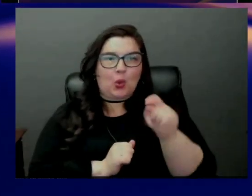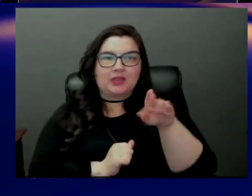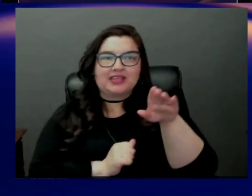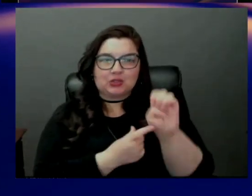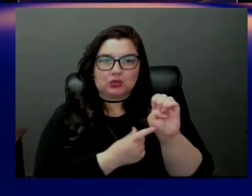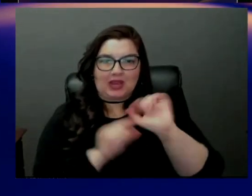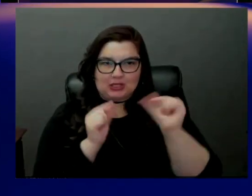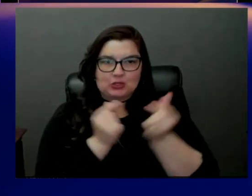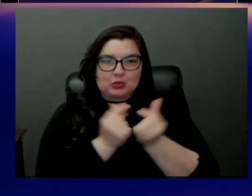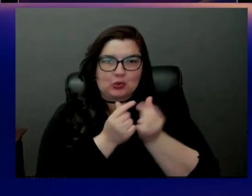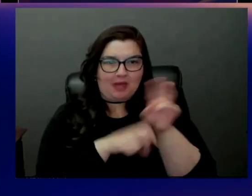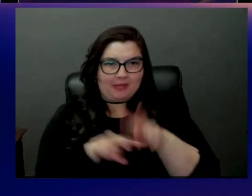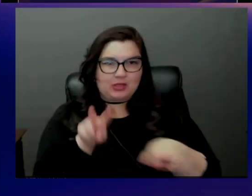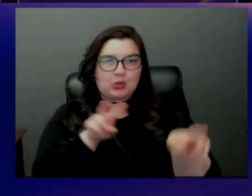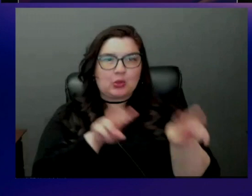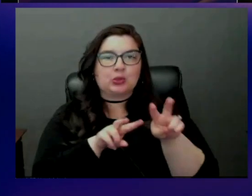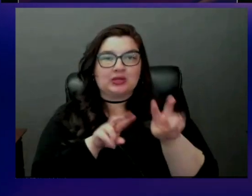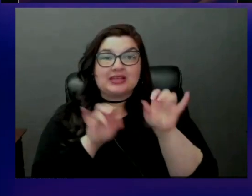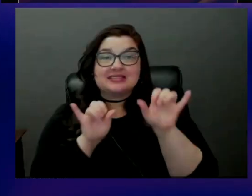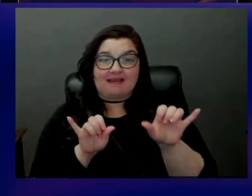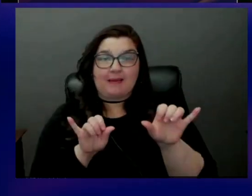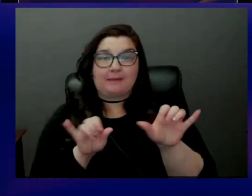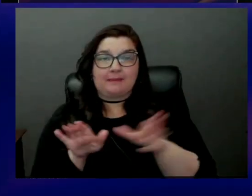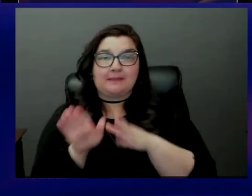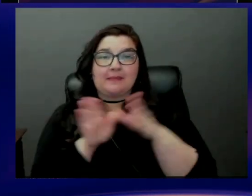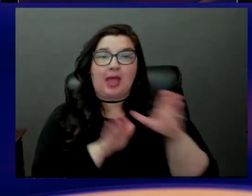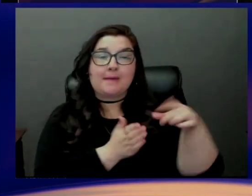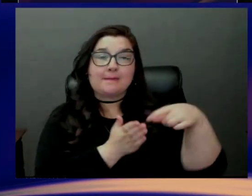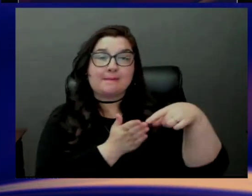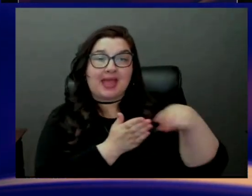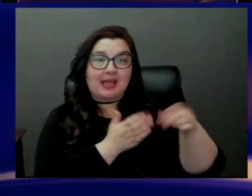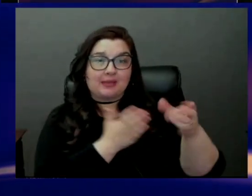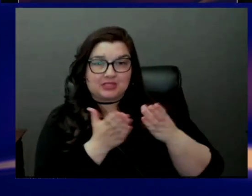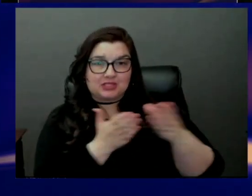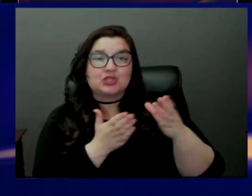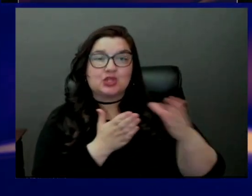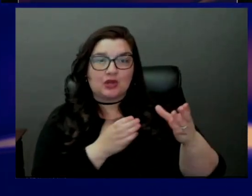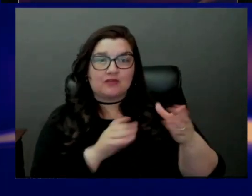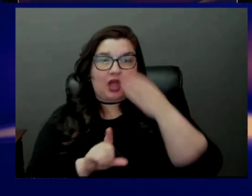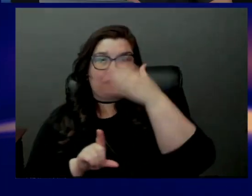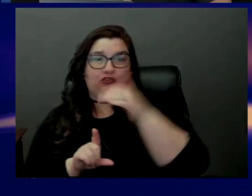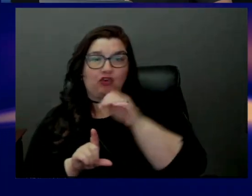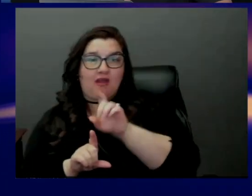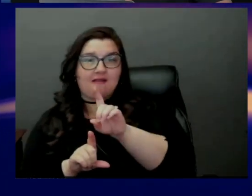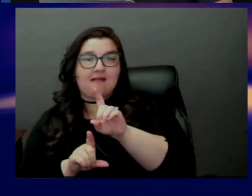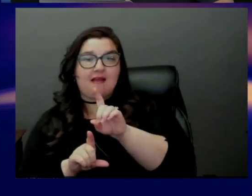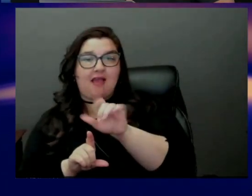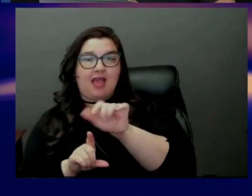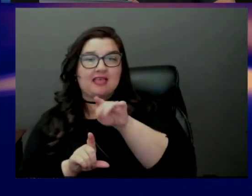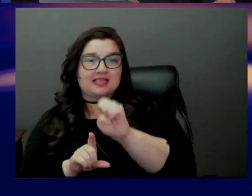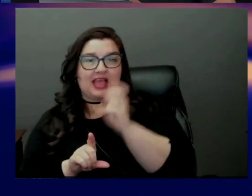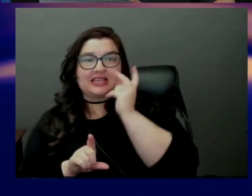And same thing out here, the payment service the front-end clients is, you know, obviously seeing this 99% error rate.